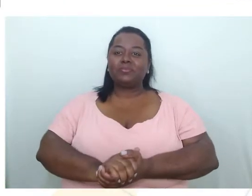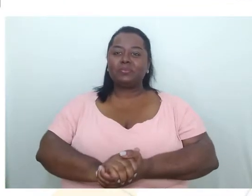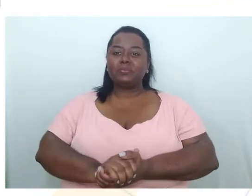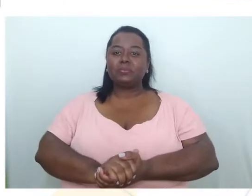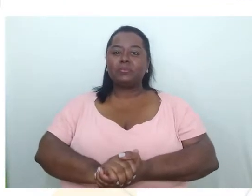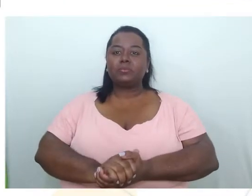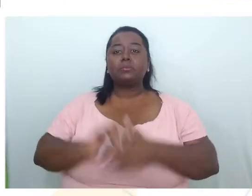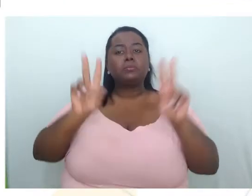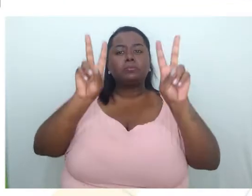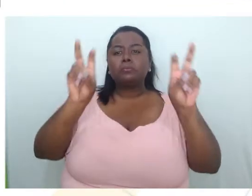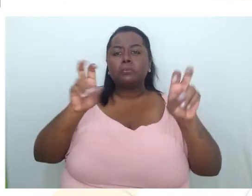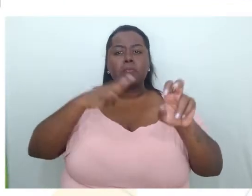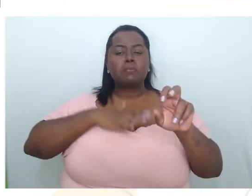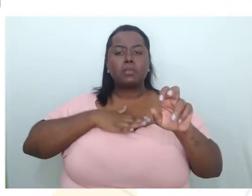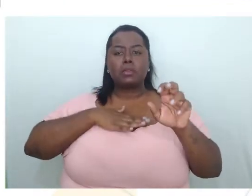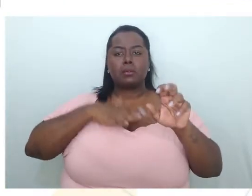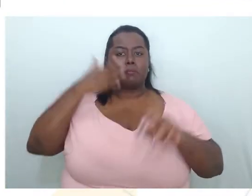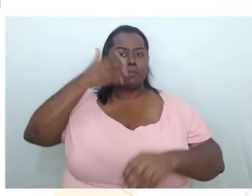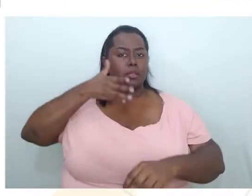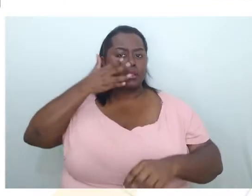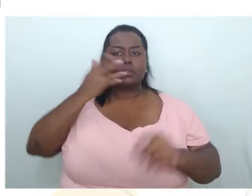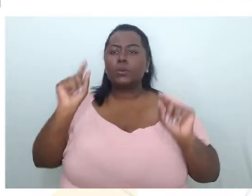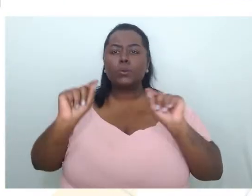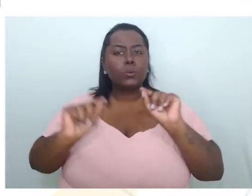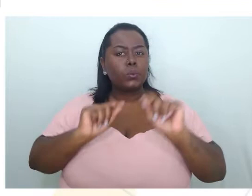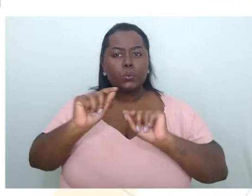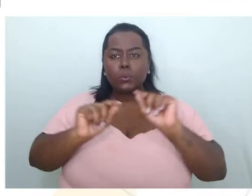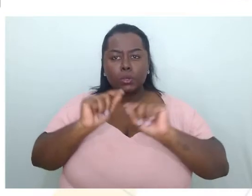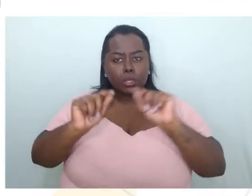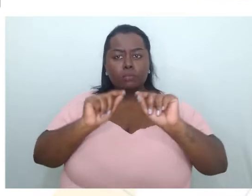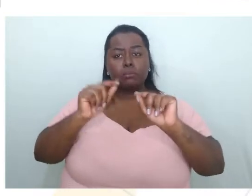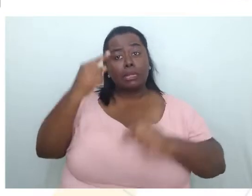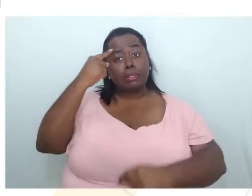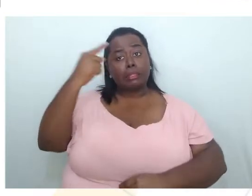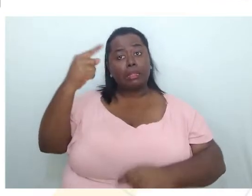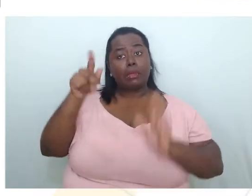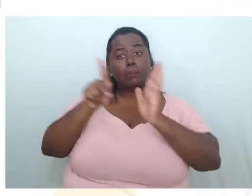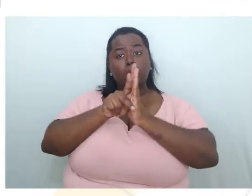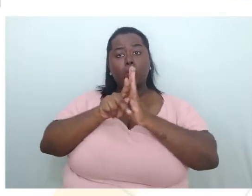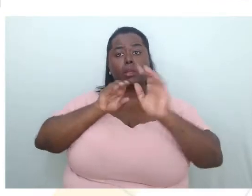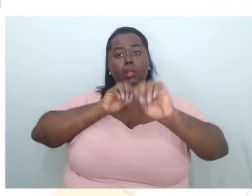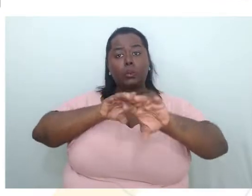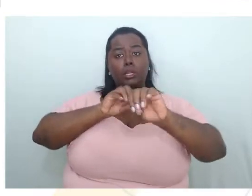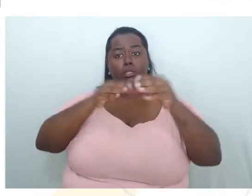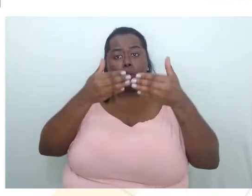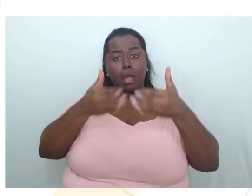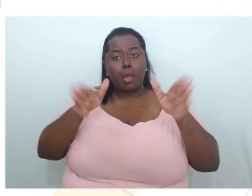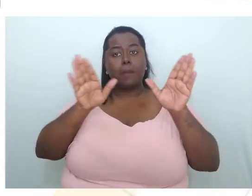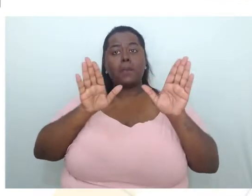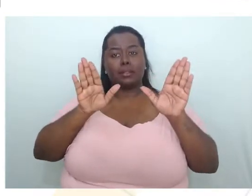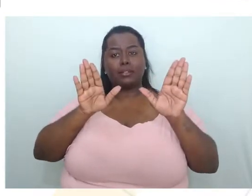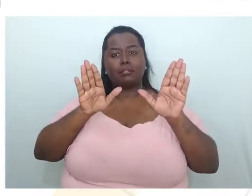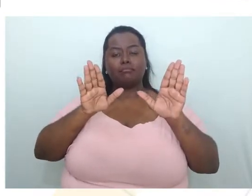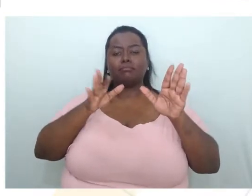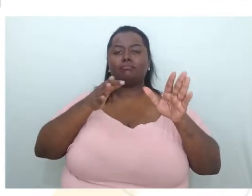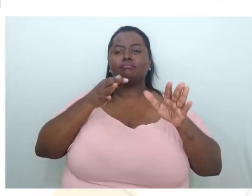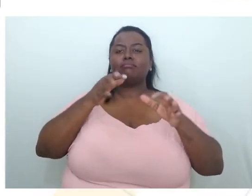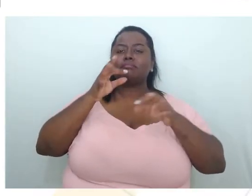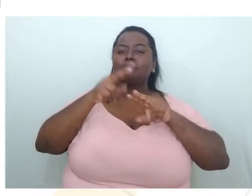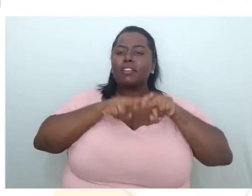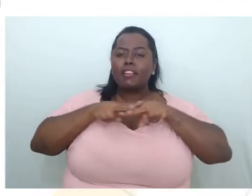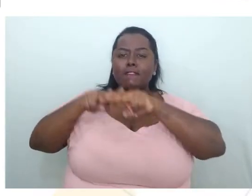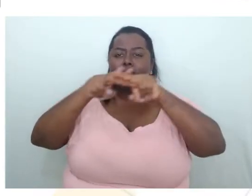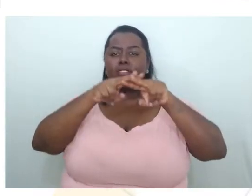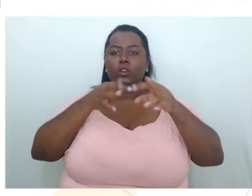the title of my presentation is called "the idea of open education, a critical review".